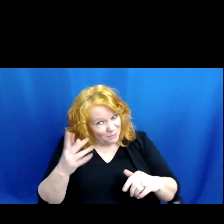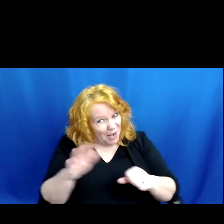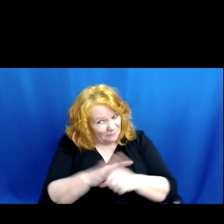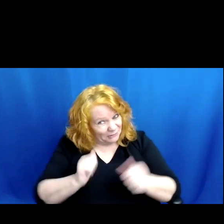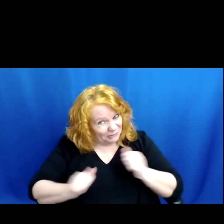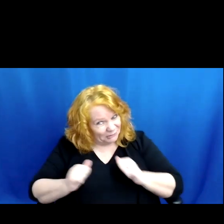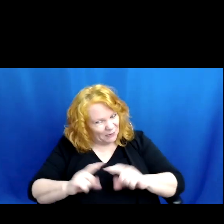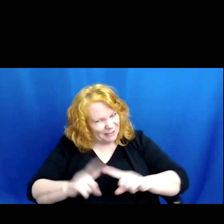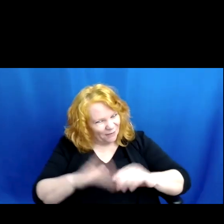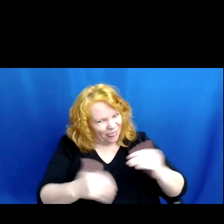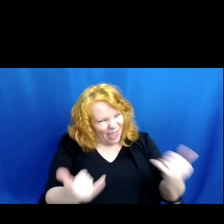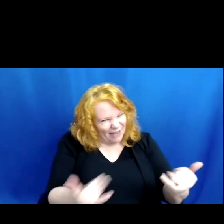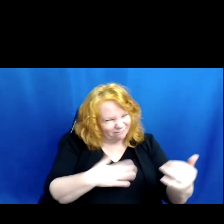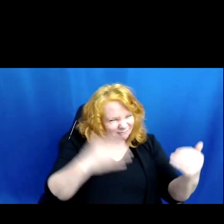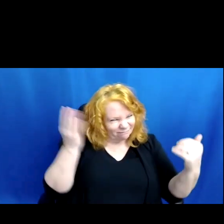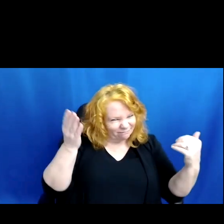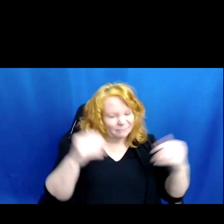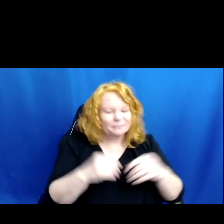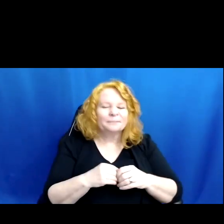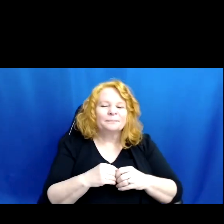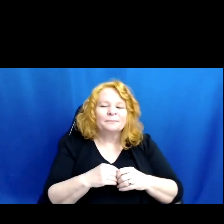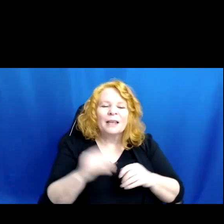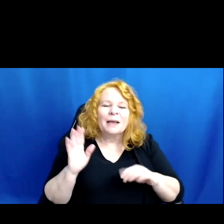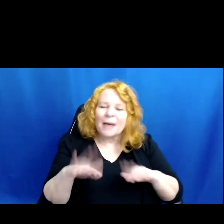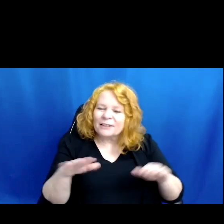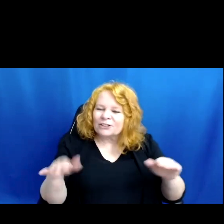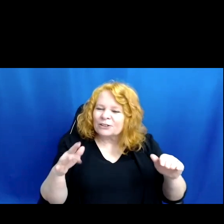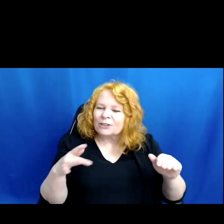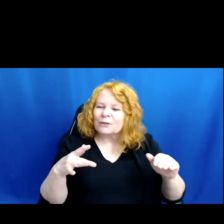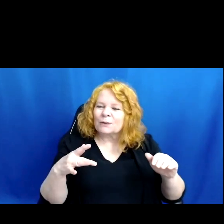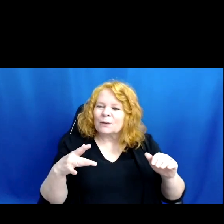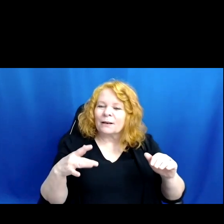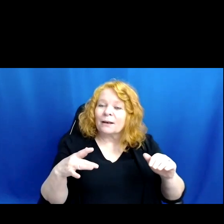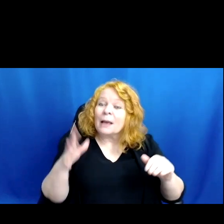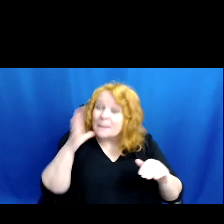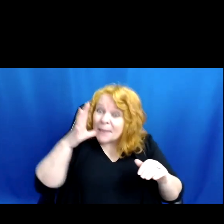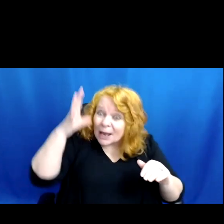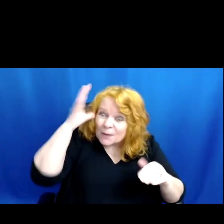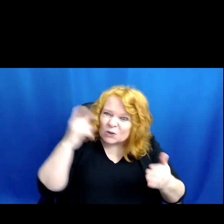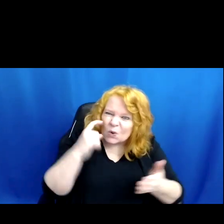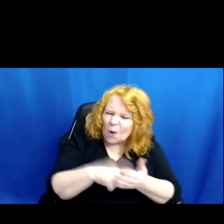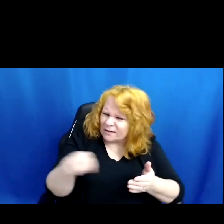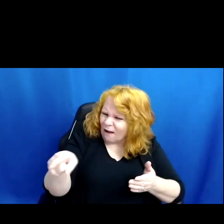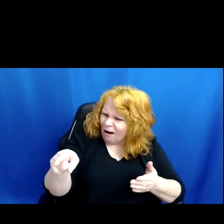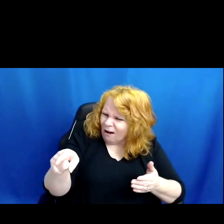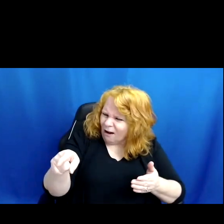They said they have seen improved concentration when it comes to story time and improved visual